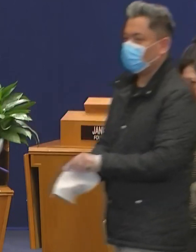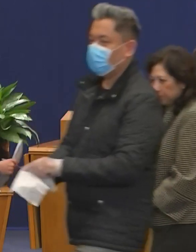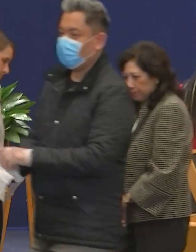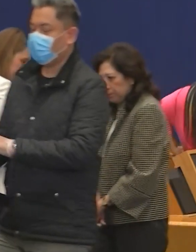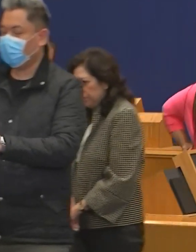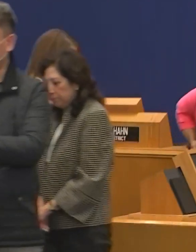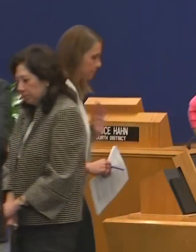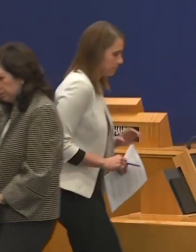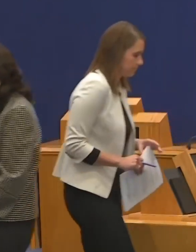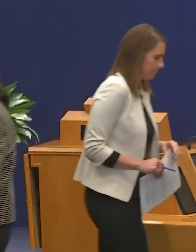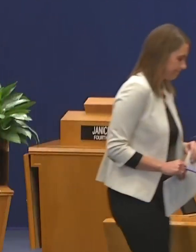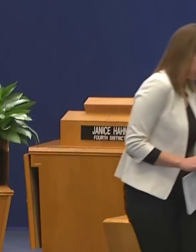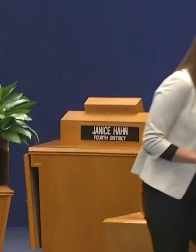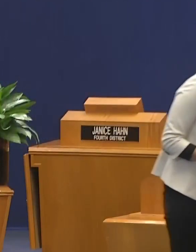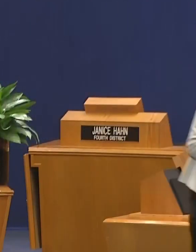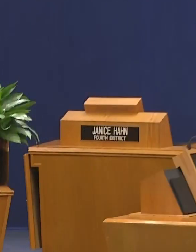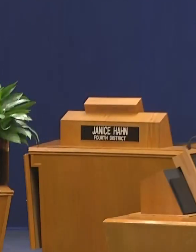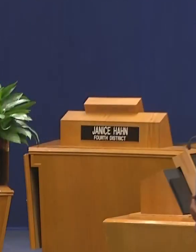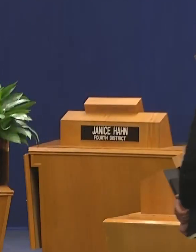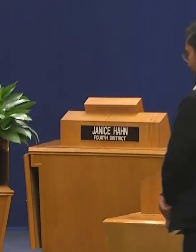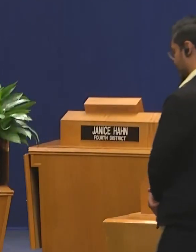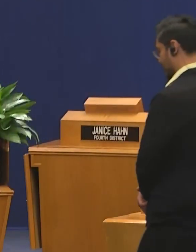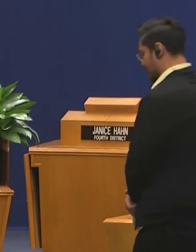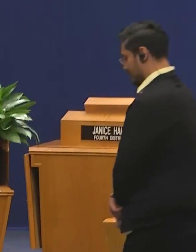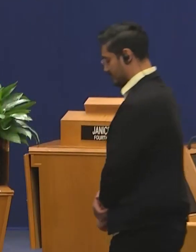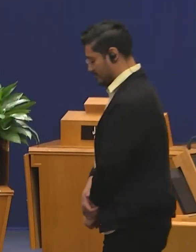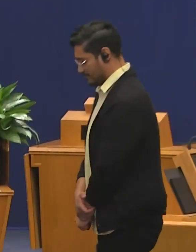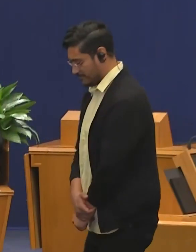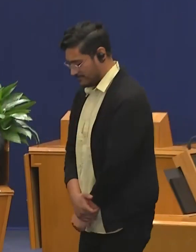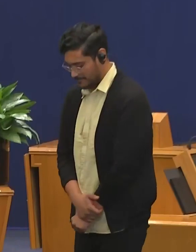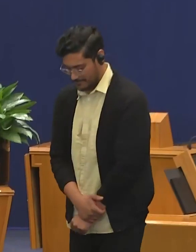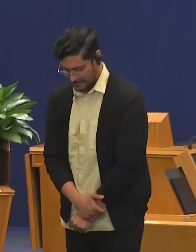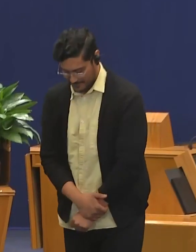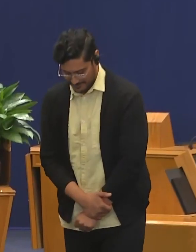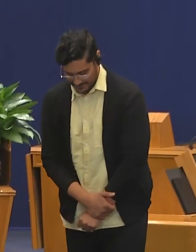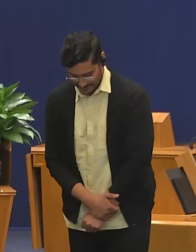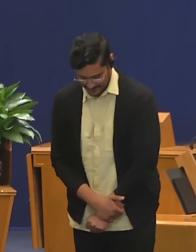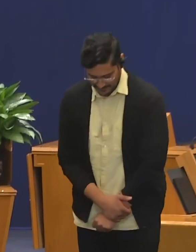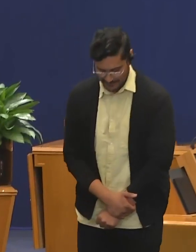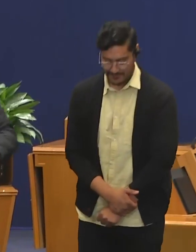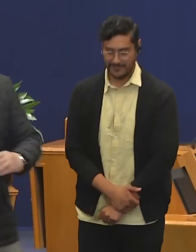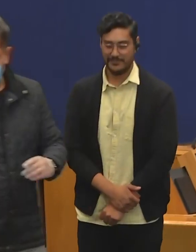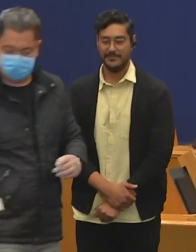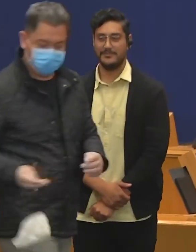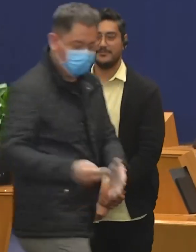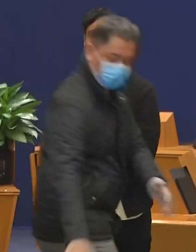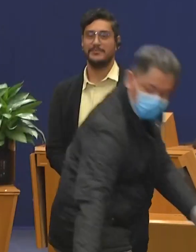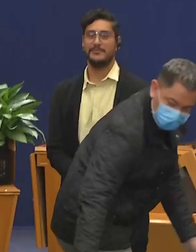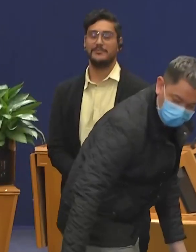LADIES AND GENTLEMEN, IF YOU WISH TO ASK A QUESTION, PLEASE PRESS 1 AND THEN ZERO ON YOUR TELEPHONE KEYPAD.